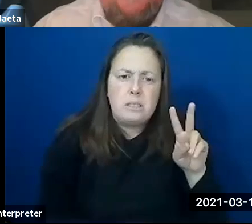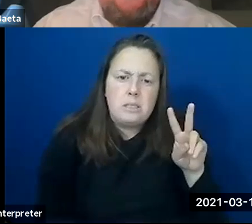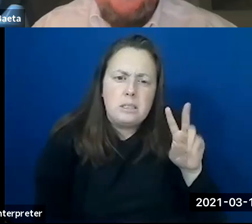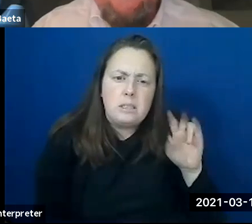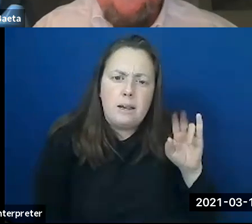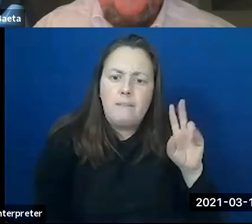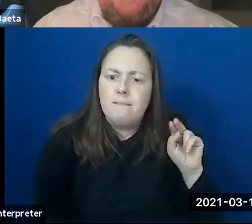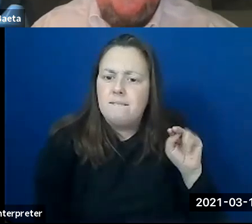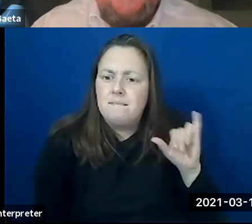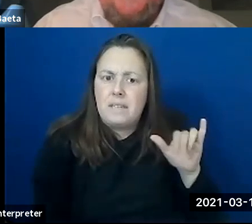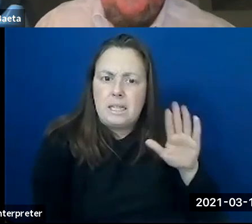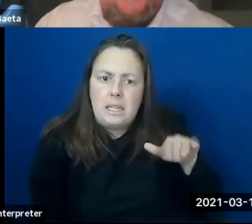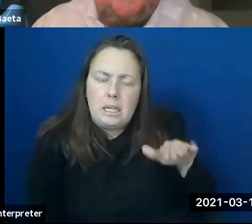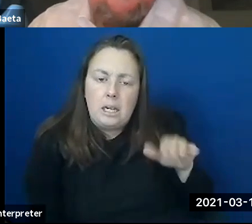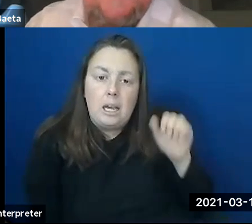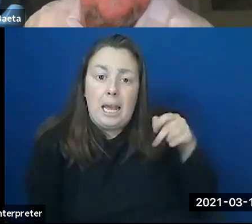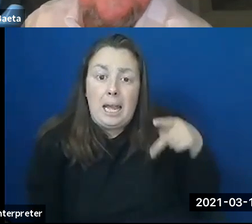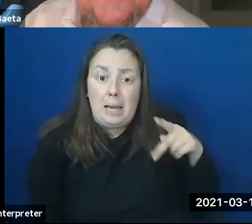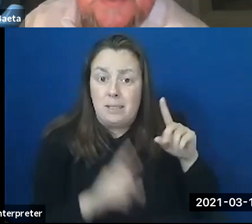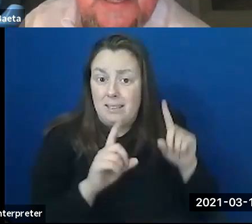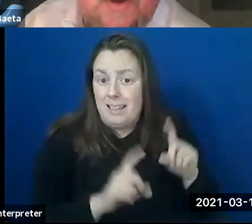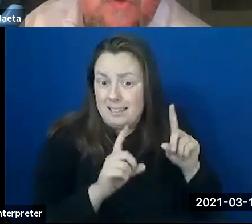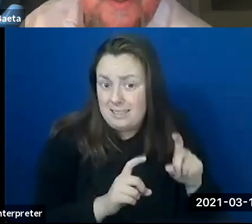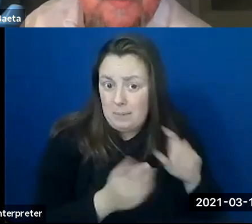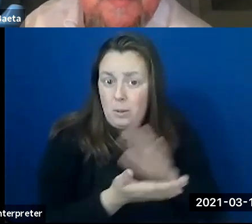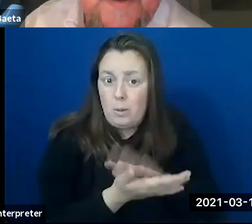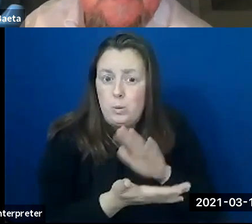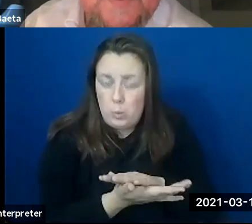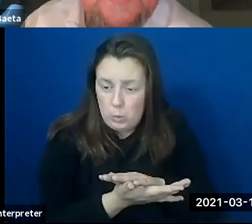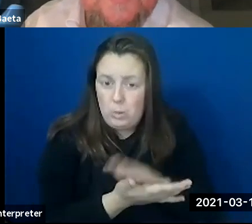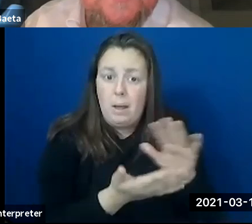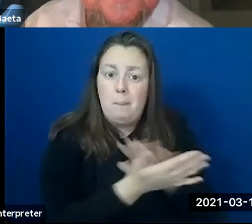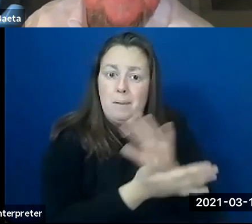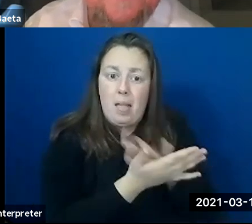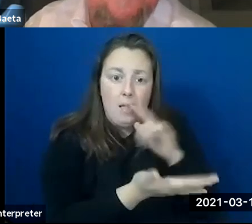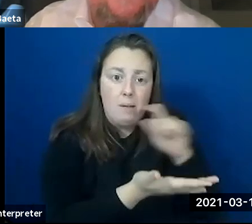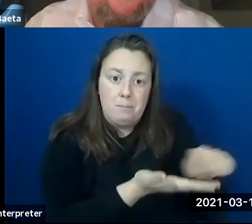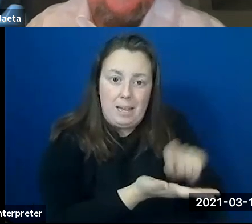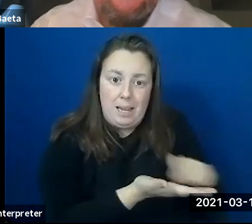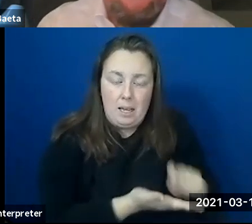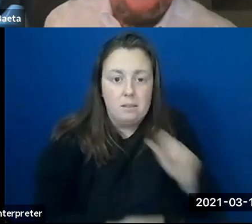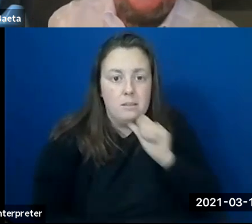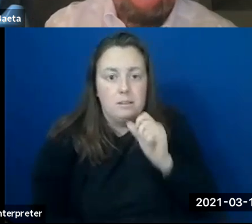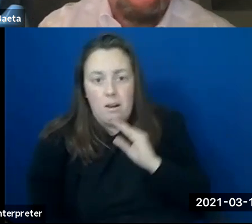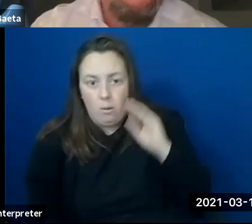Joseph Baeta: For those that have an ap exams in the school on paper and pen and not at home, will you be providing information to those students ahead of time and they should get to the school, etc.